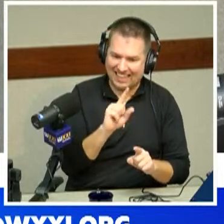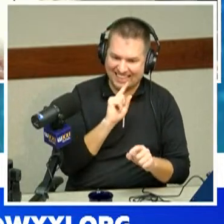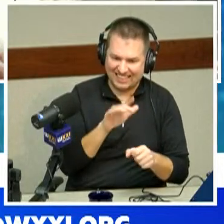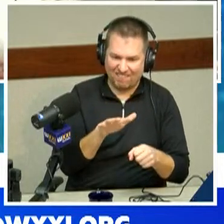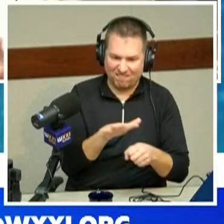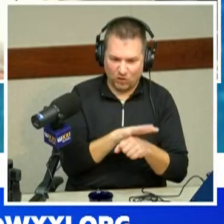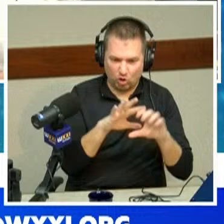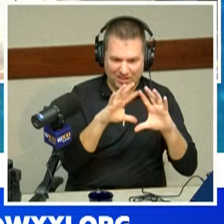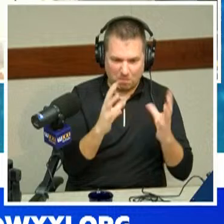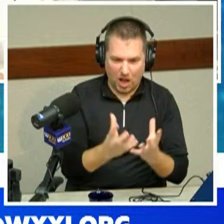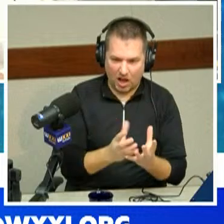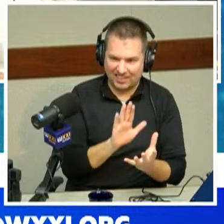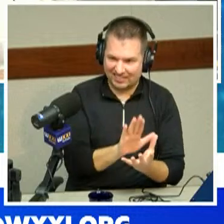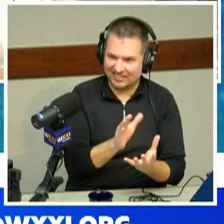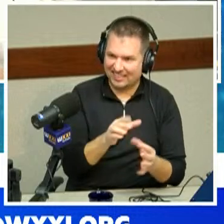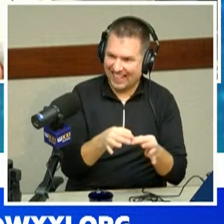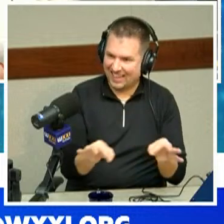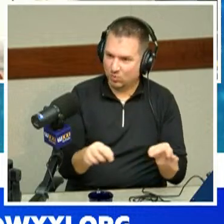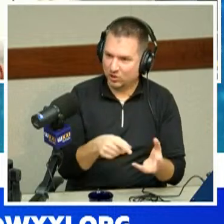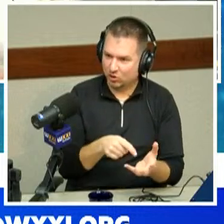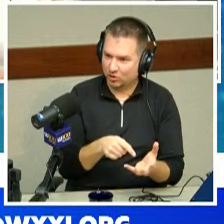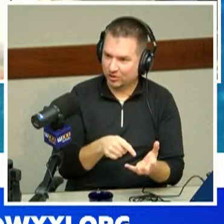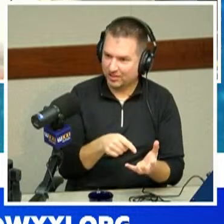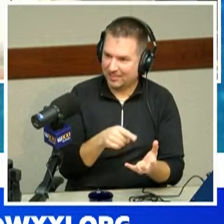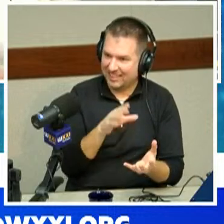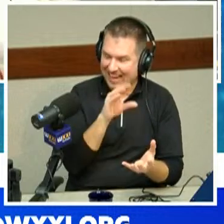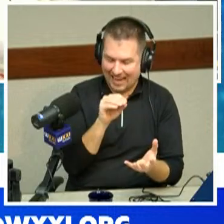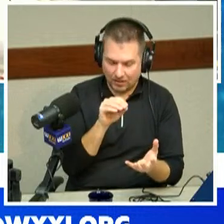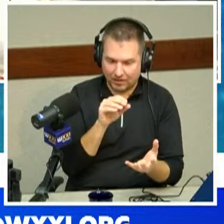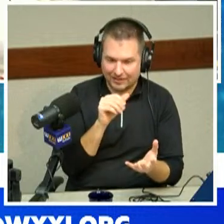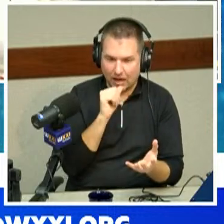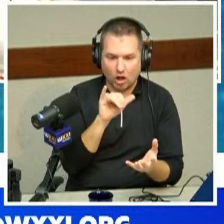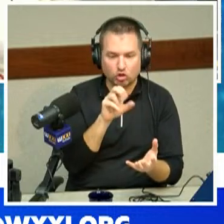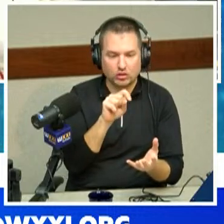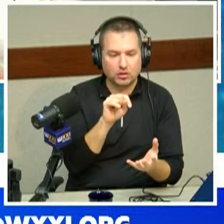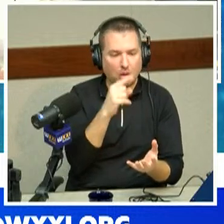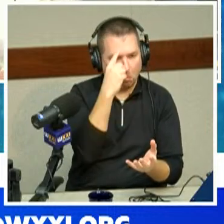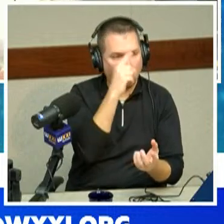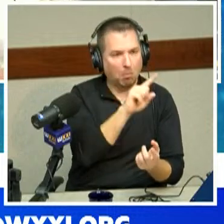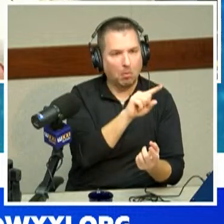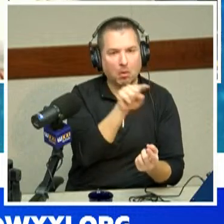language and that these are things that have to be taken into consideration um I know we have to